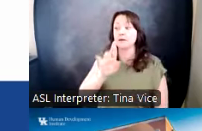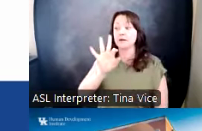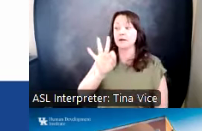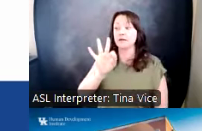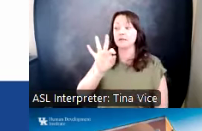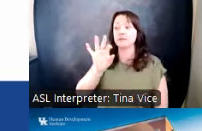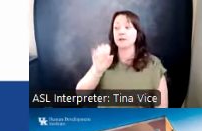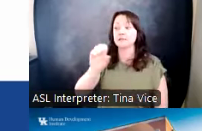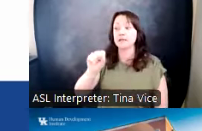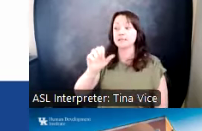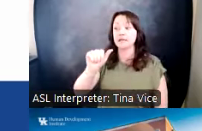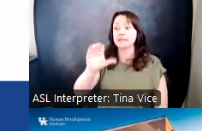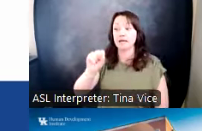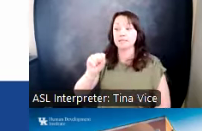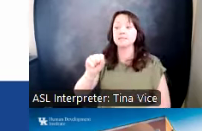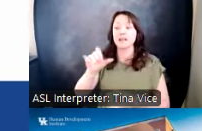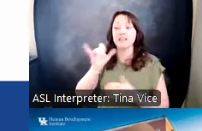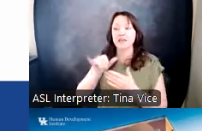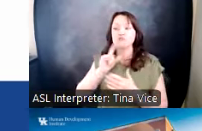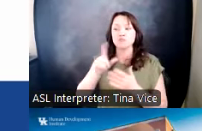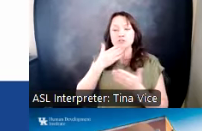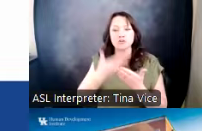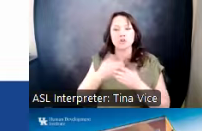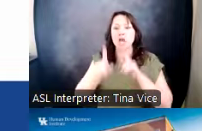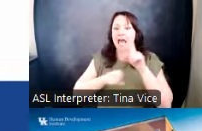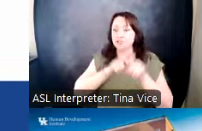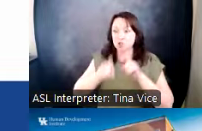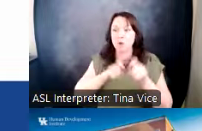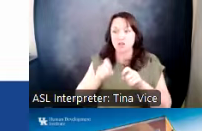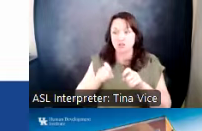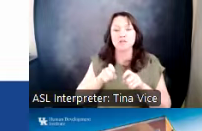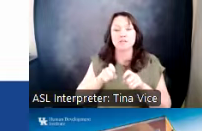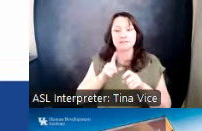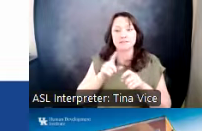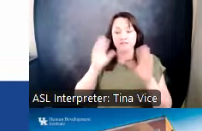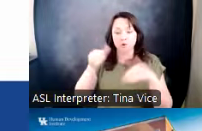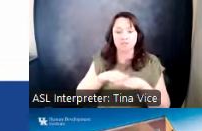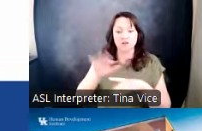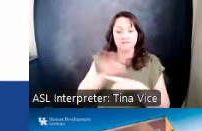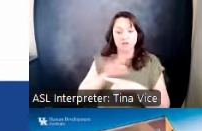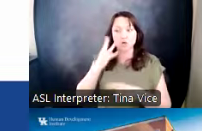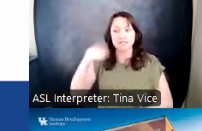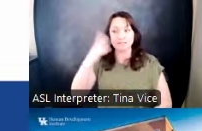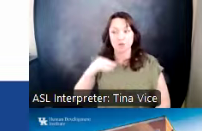we've learned in our work that it's great to ask those questions because they focus on functional experience of disability, but also asking a bonus